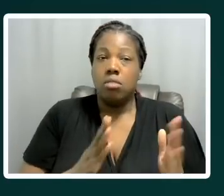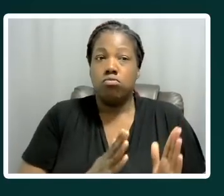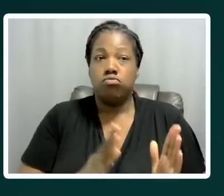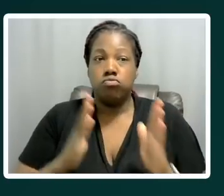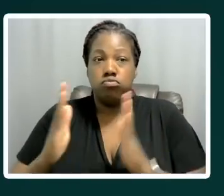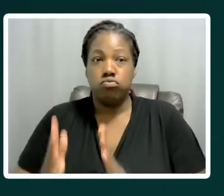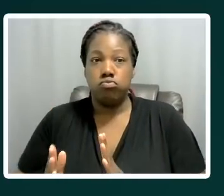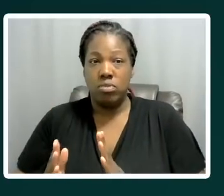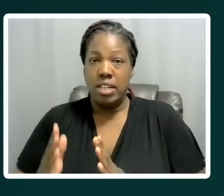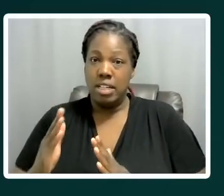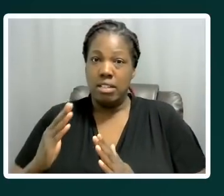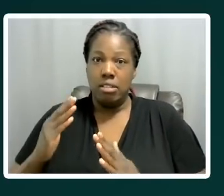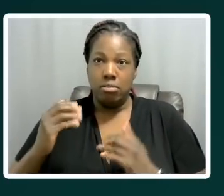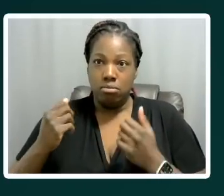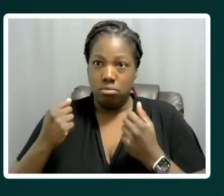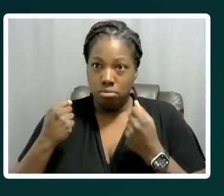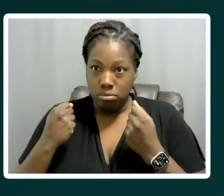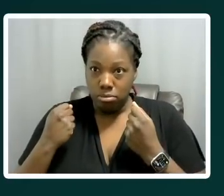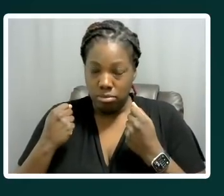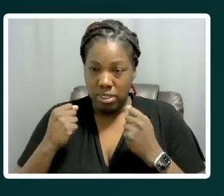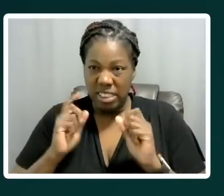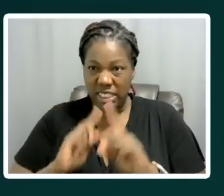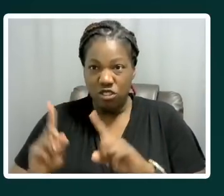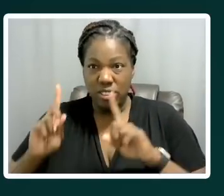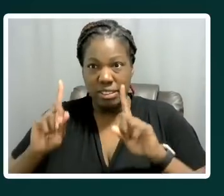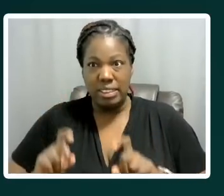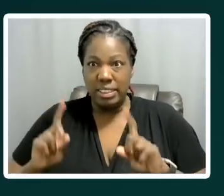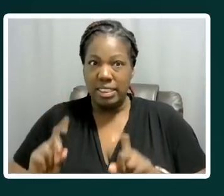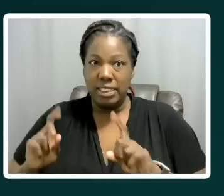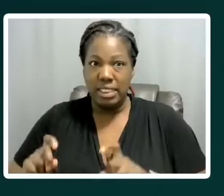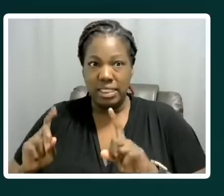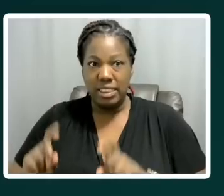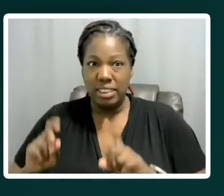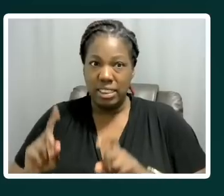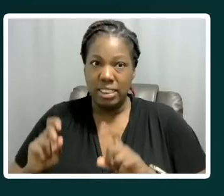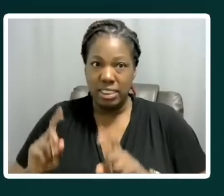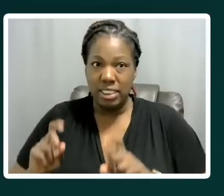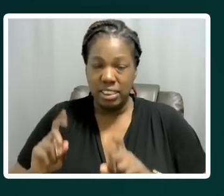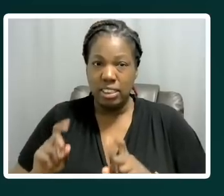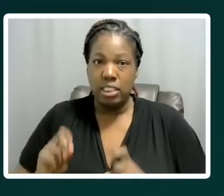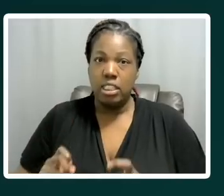upon cycles of prototyping and prototyping and prototyping. Whenever you make a prototype, even